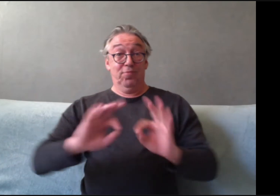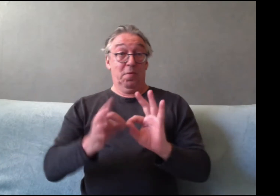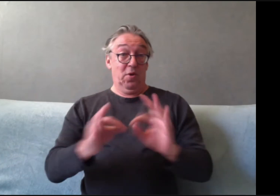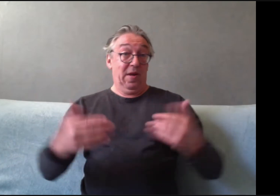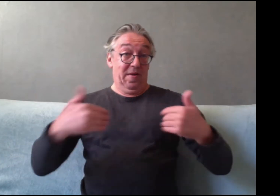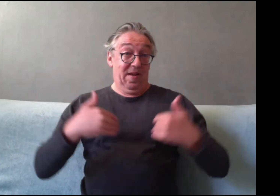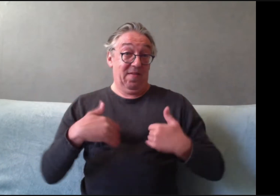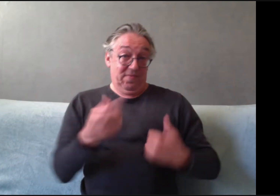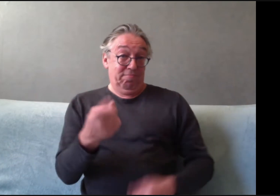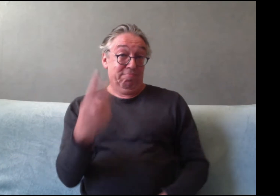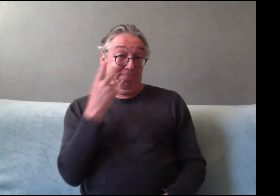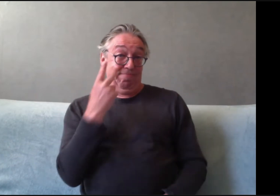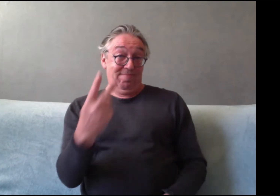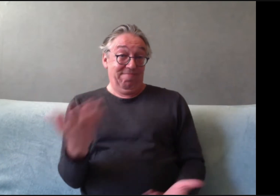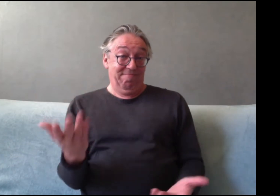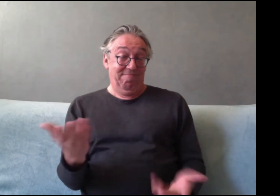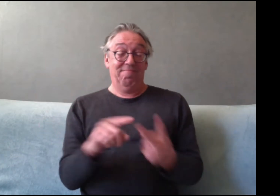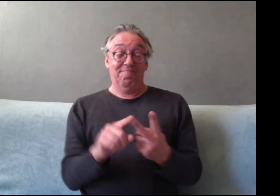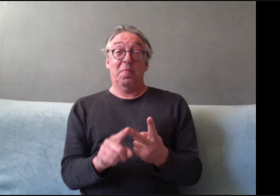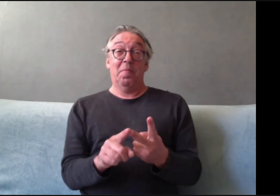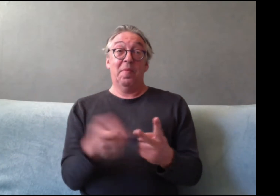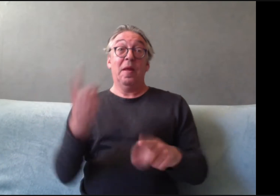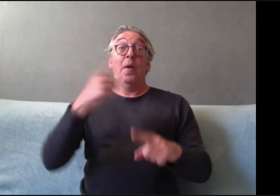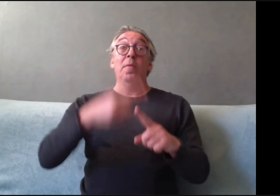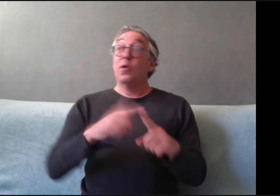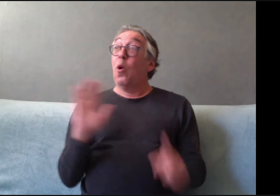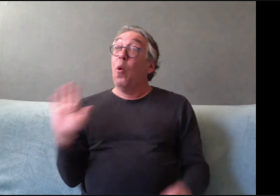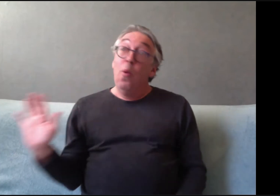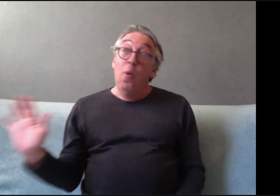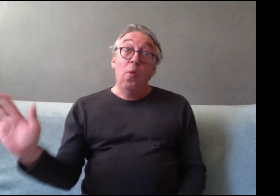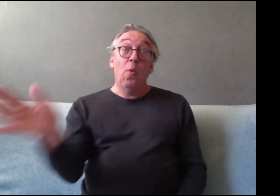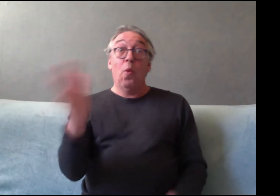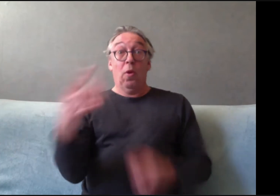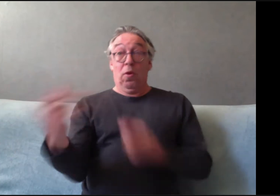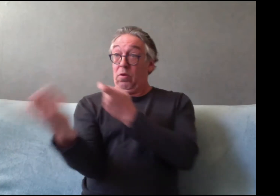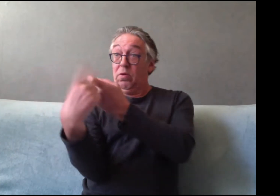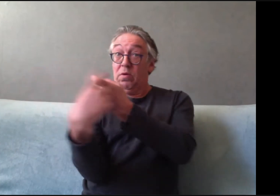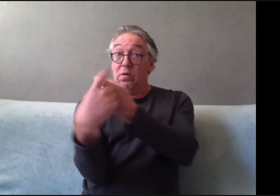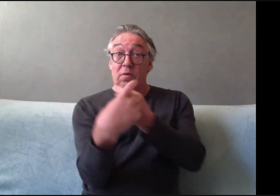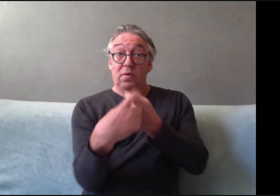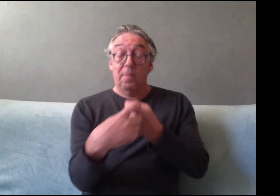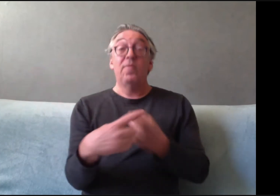All participants have muted microphones. EDF is controlling permissions to mute and unmute.